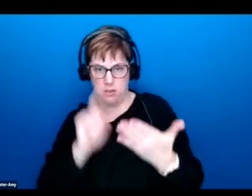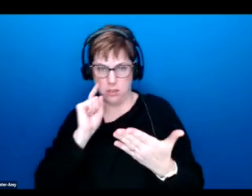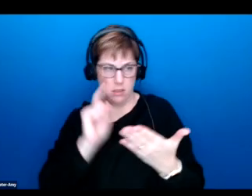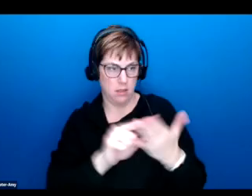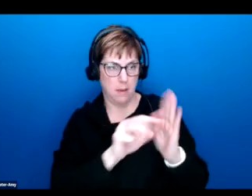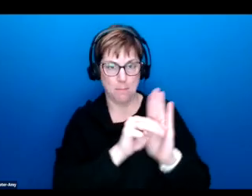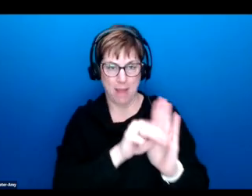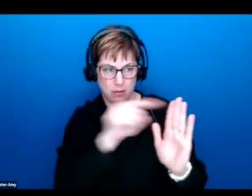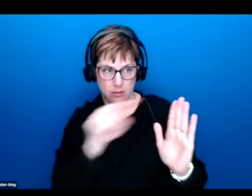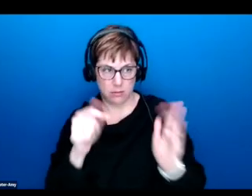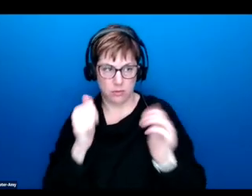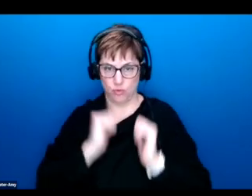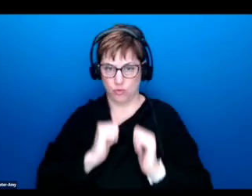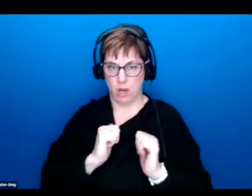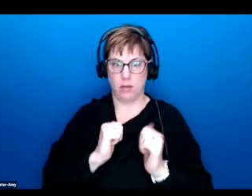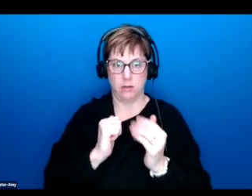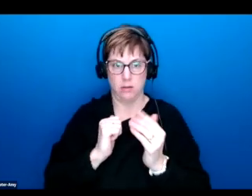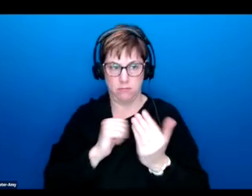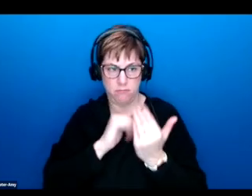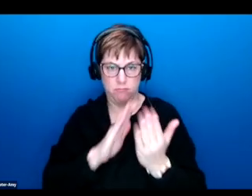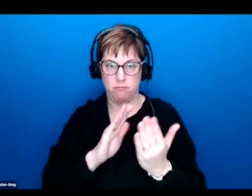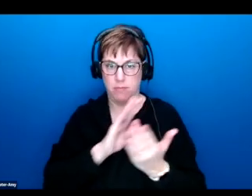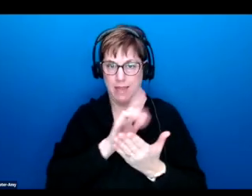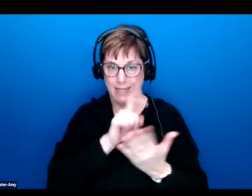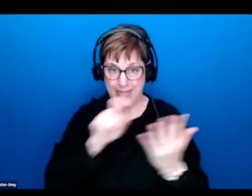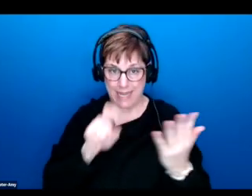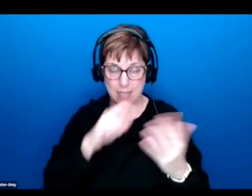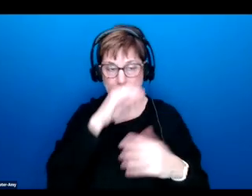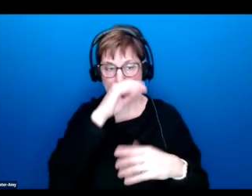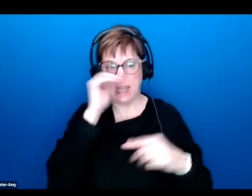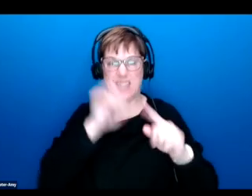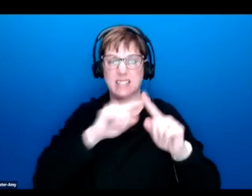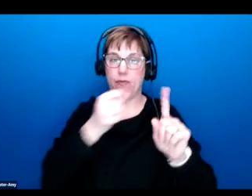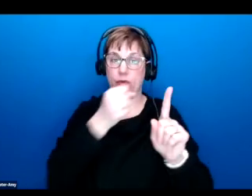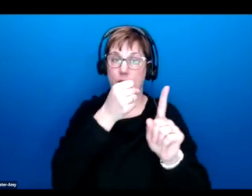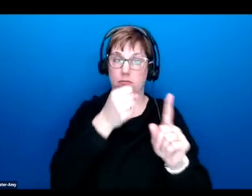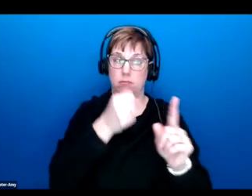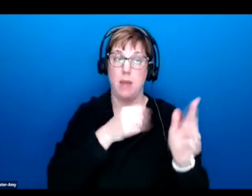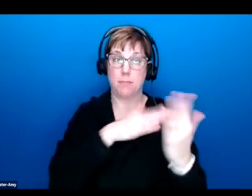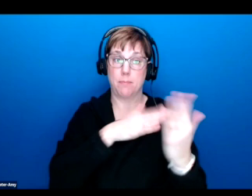needs and various impactful approaches that we can expand.